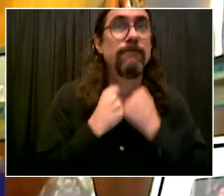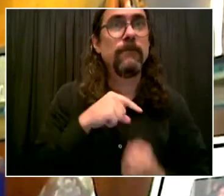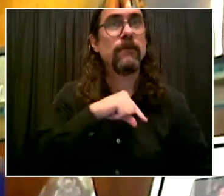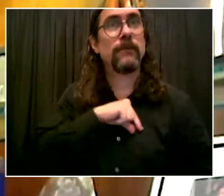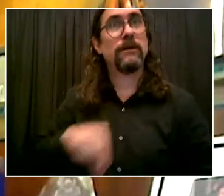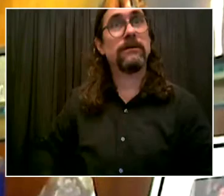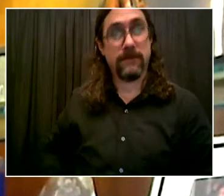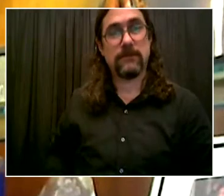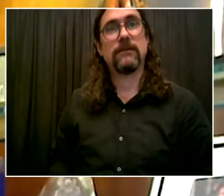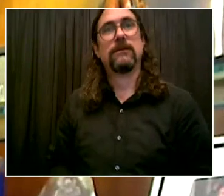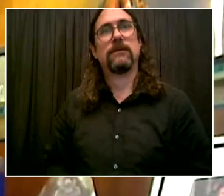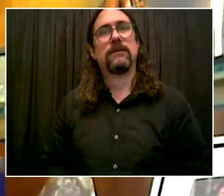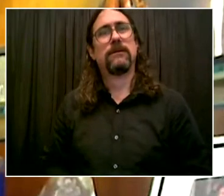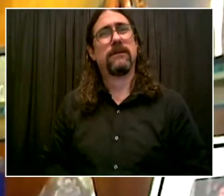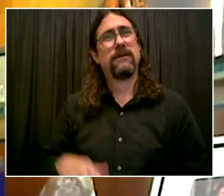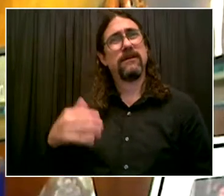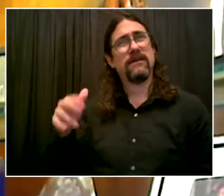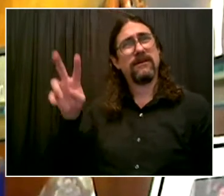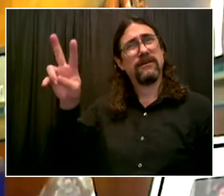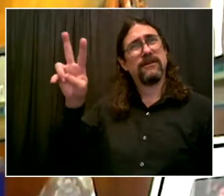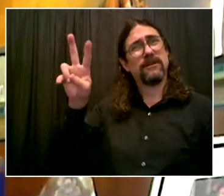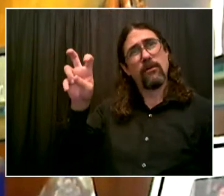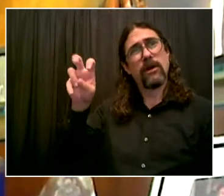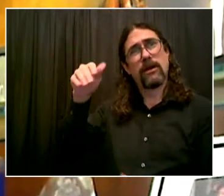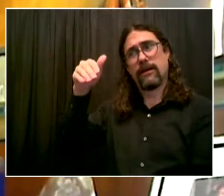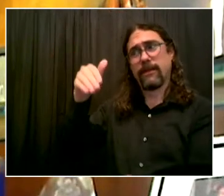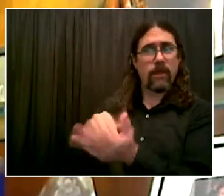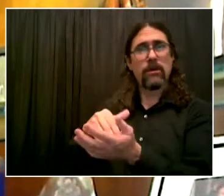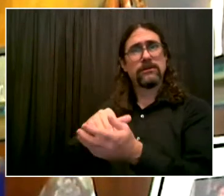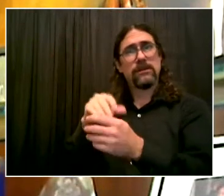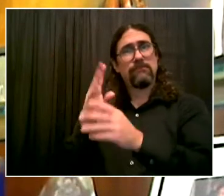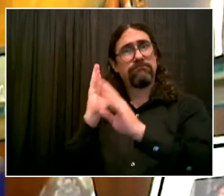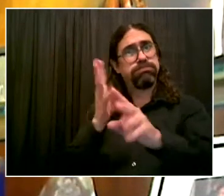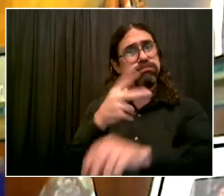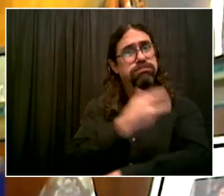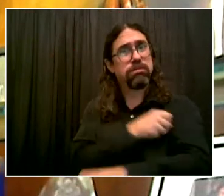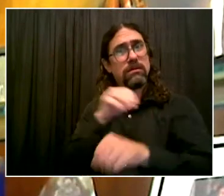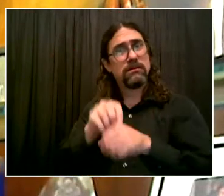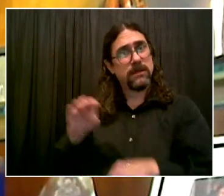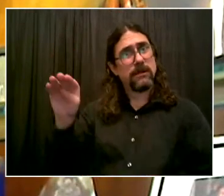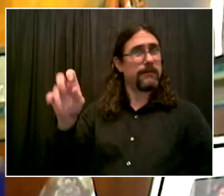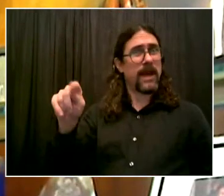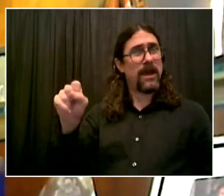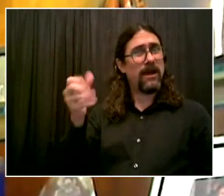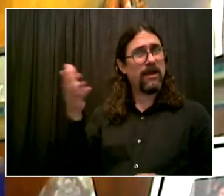I WOULD SAY THAT THE 200,000 MARK